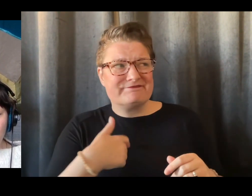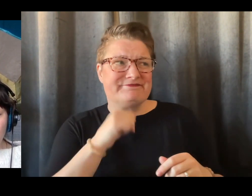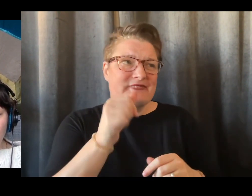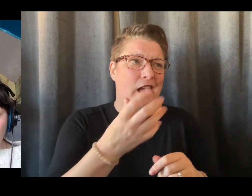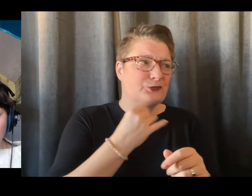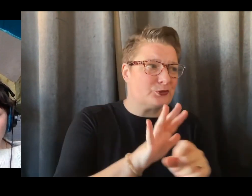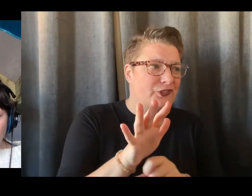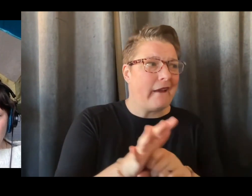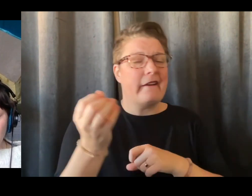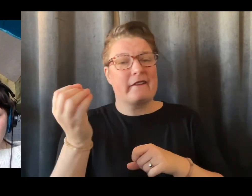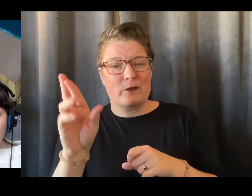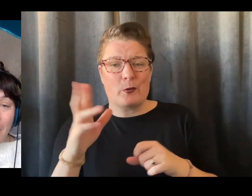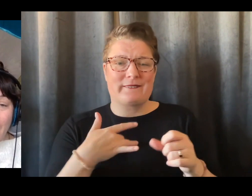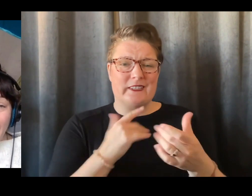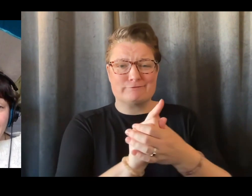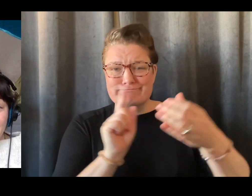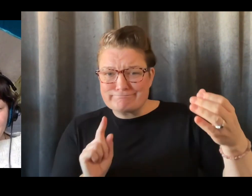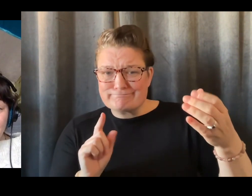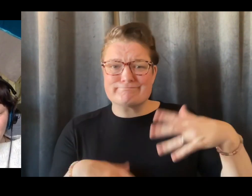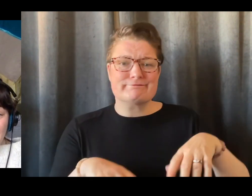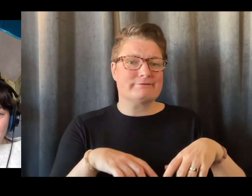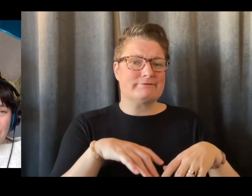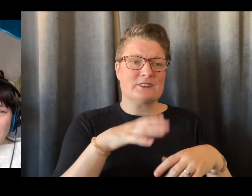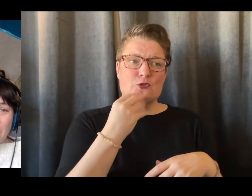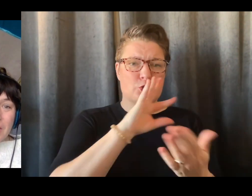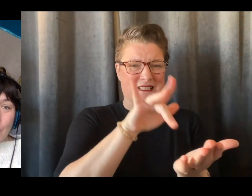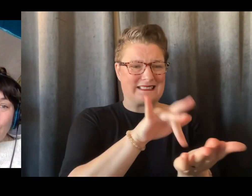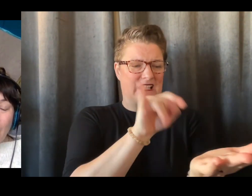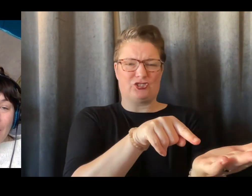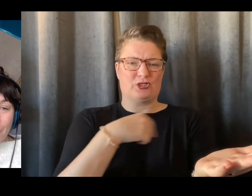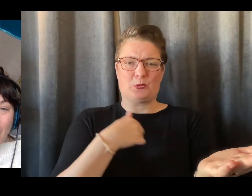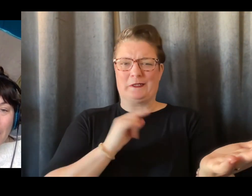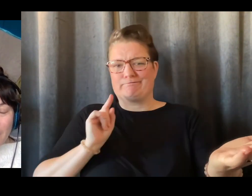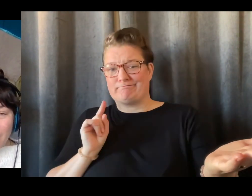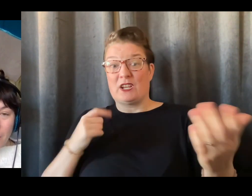And we, we started this like queer chavurah here in Olympia in my